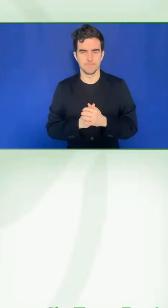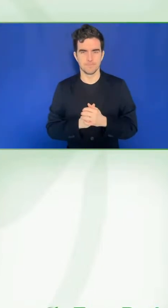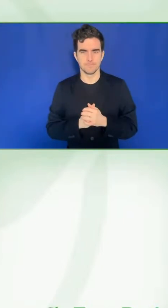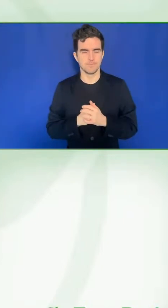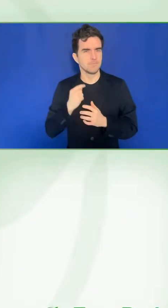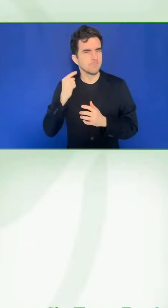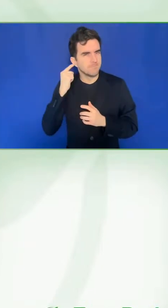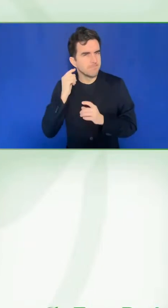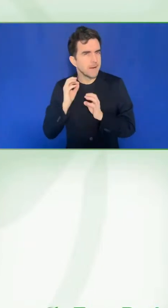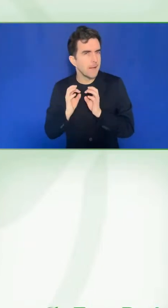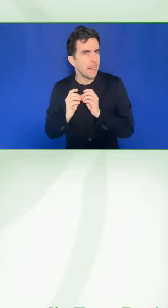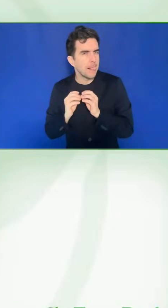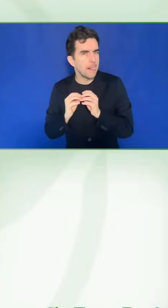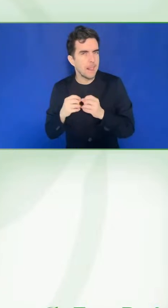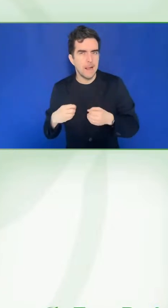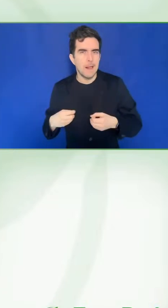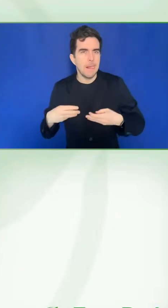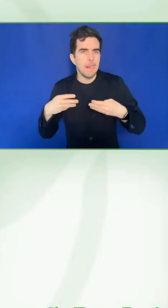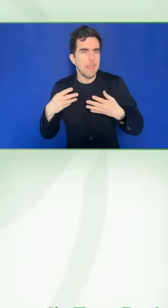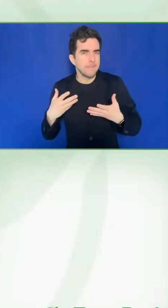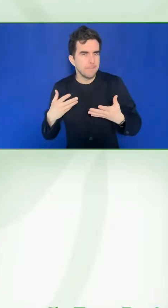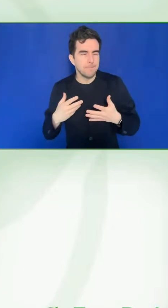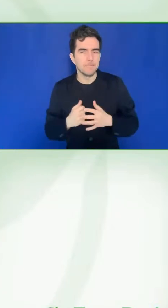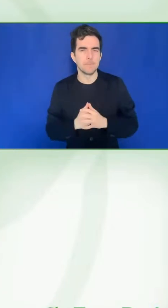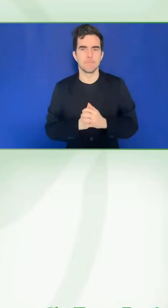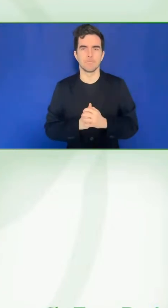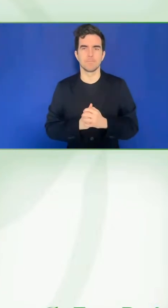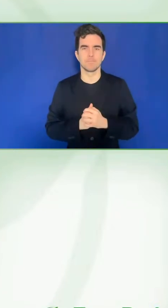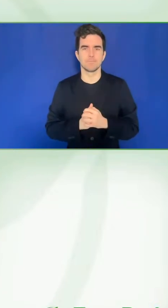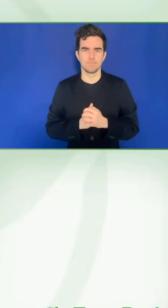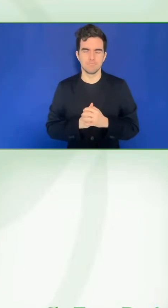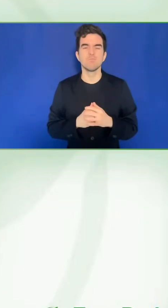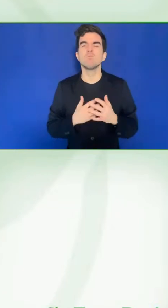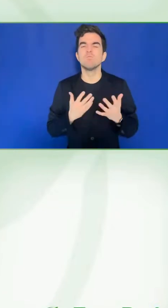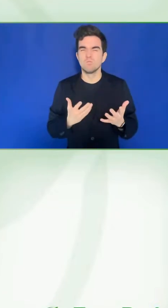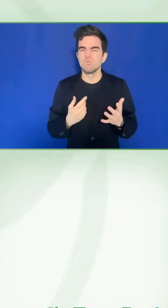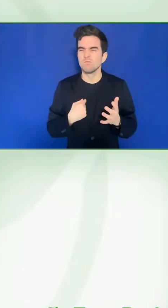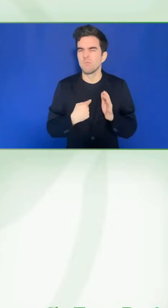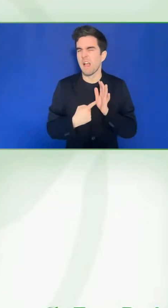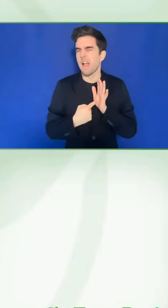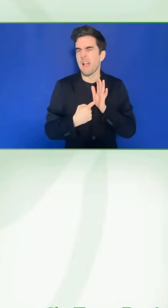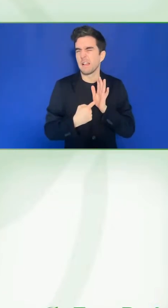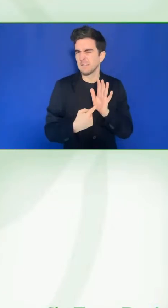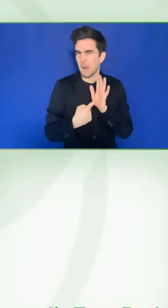I keep it about 3 mm long, so that nobody can see it.